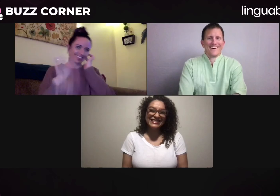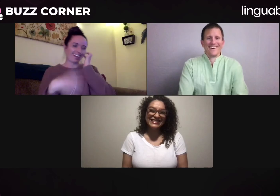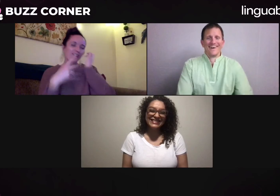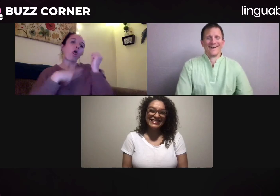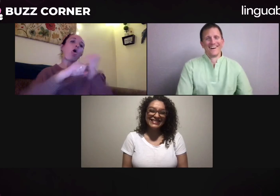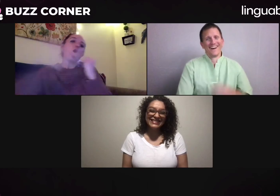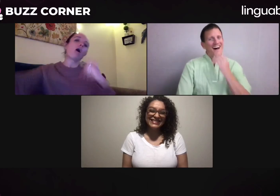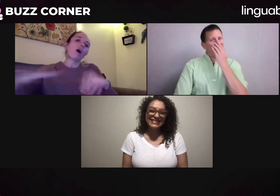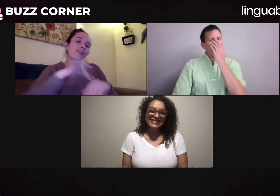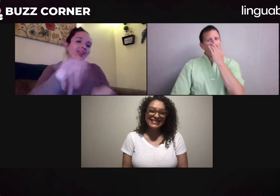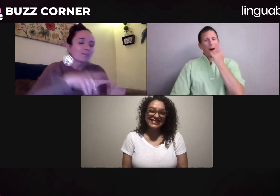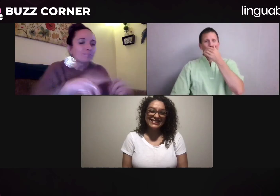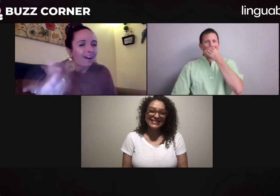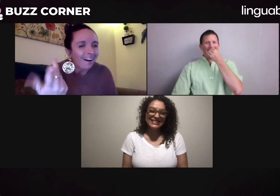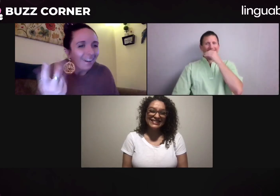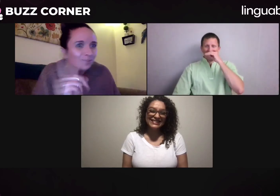And I could go on and on kind of about this. But yeah,